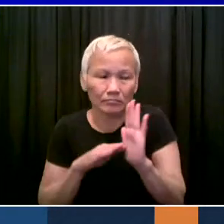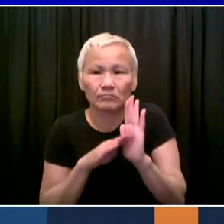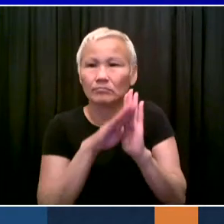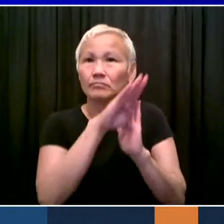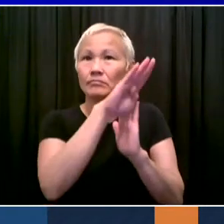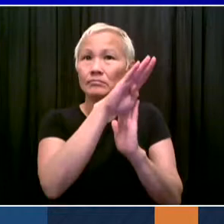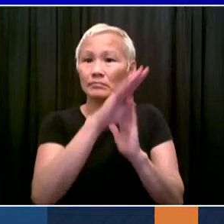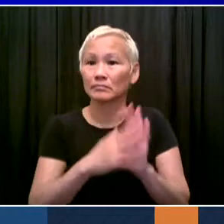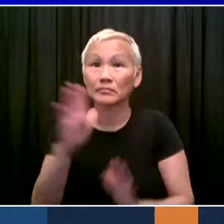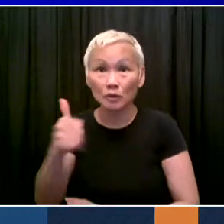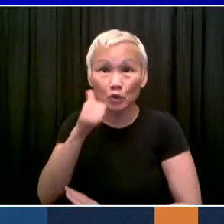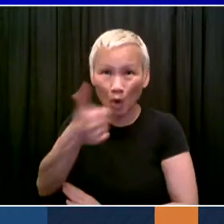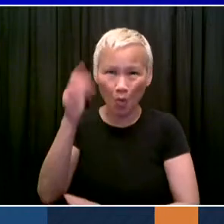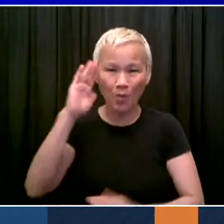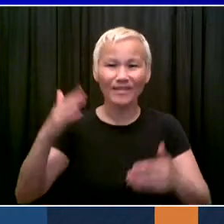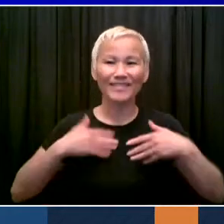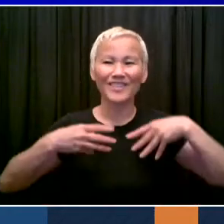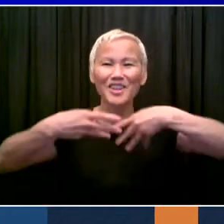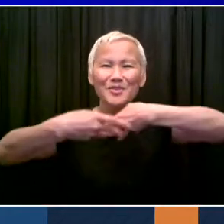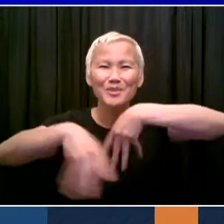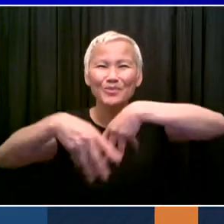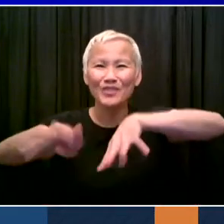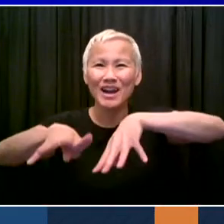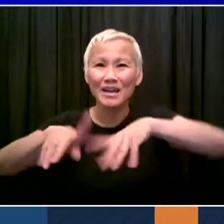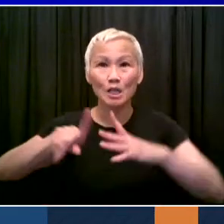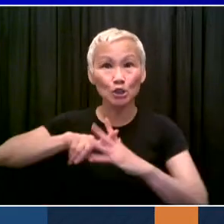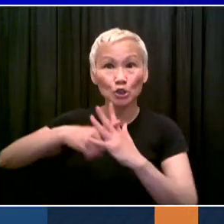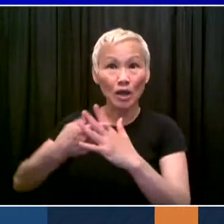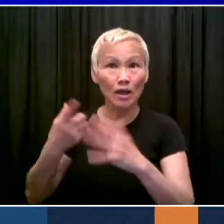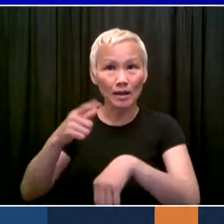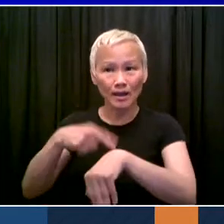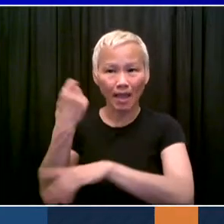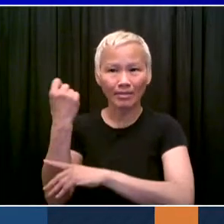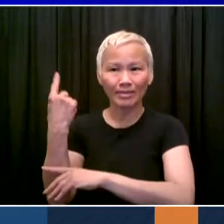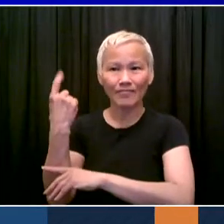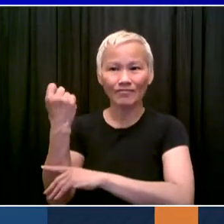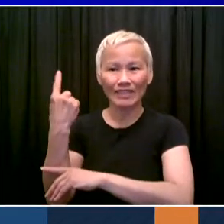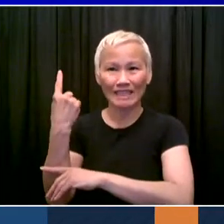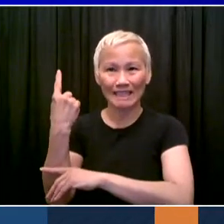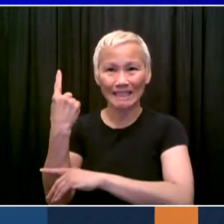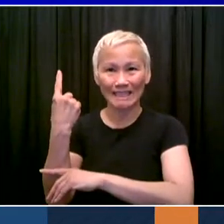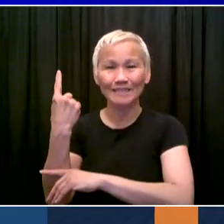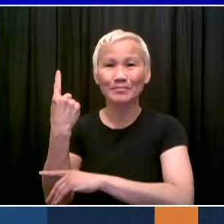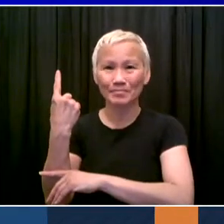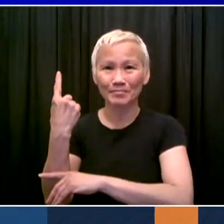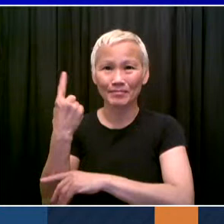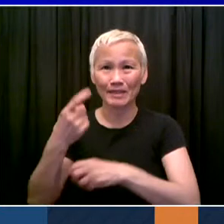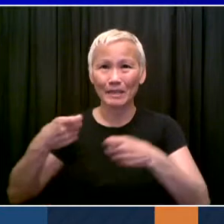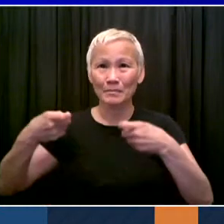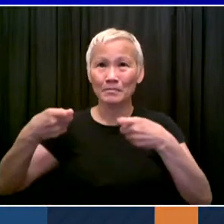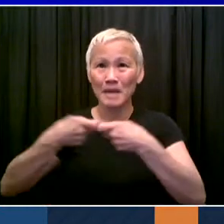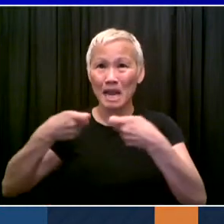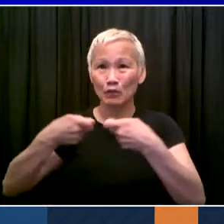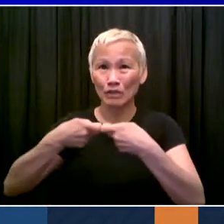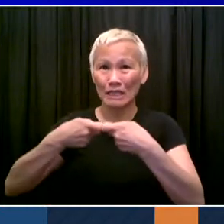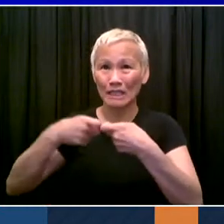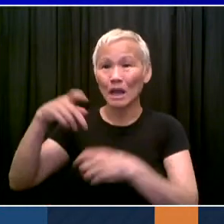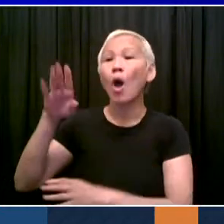TOUGH YEAR. THOUSANDS WILL BE WATCHING.